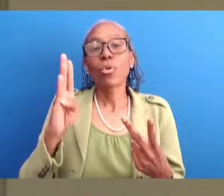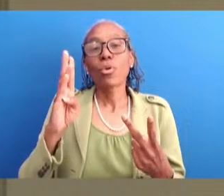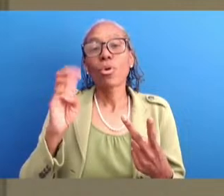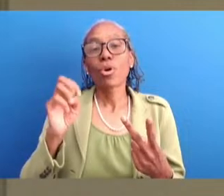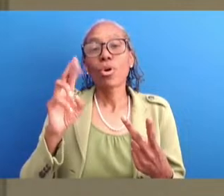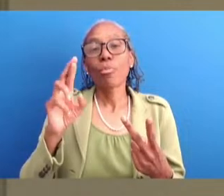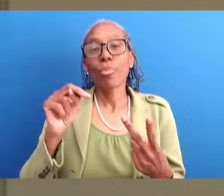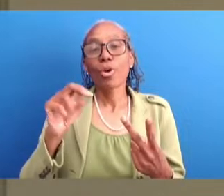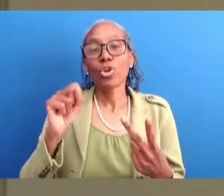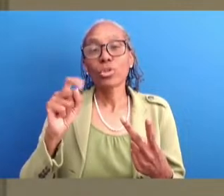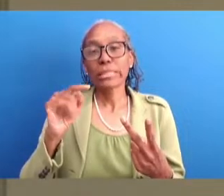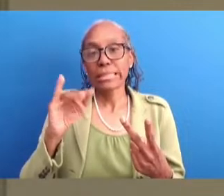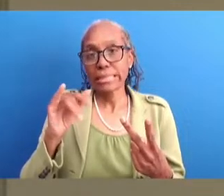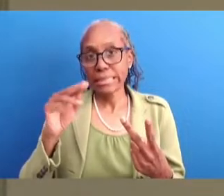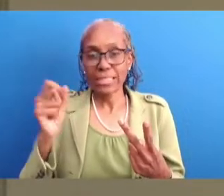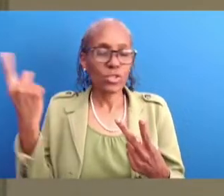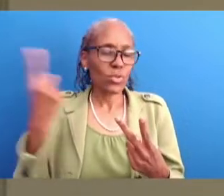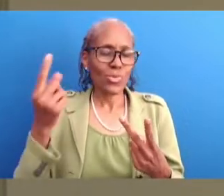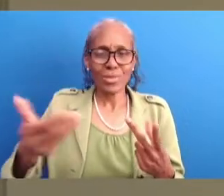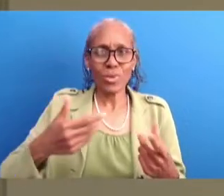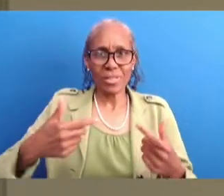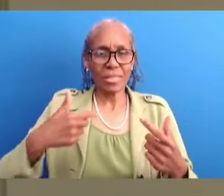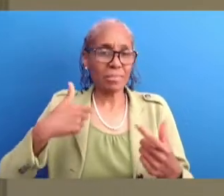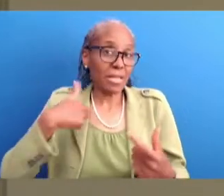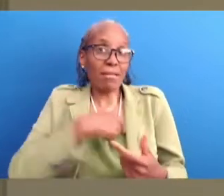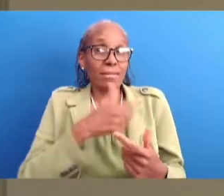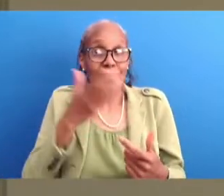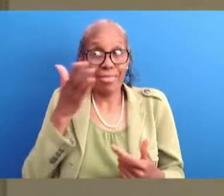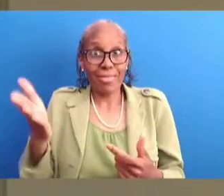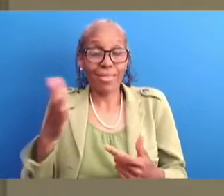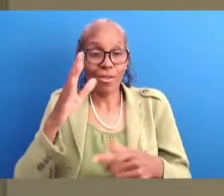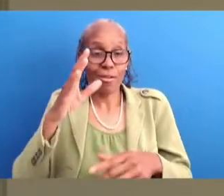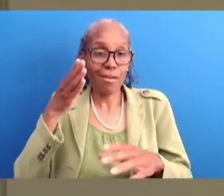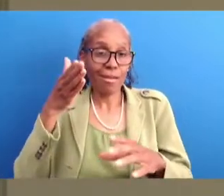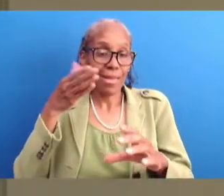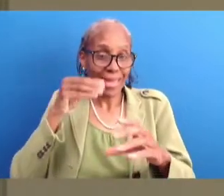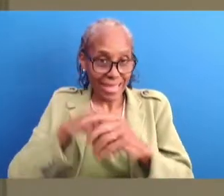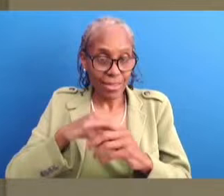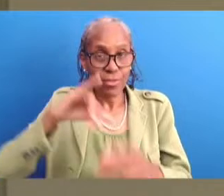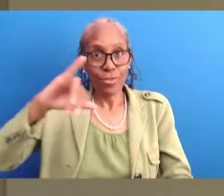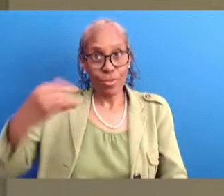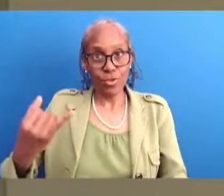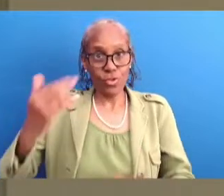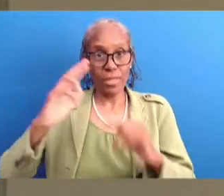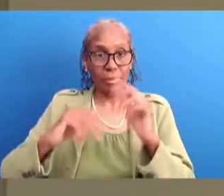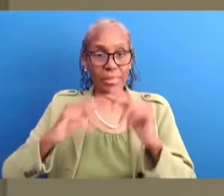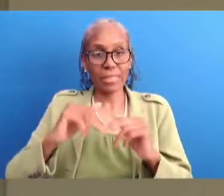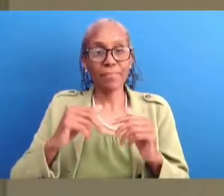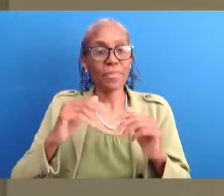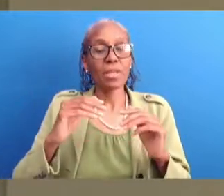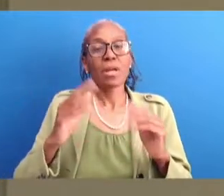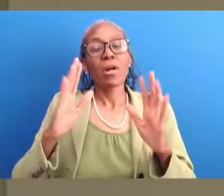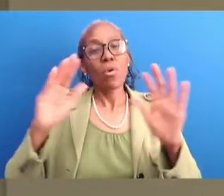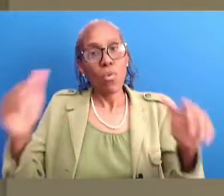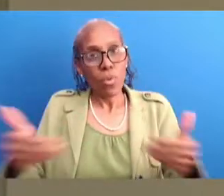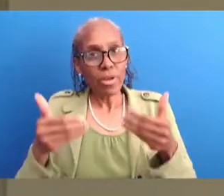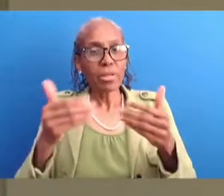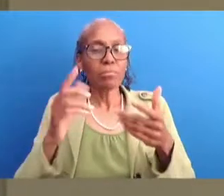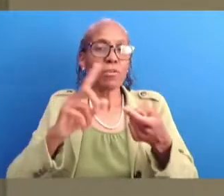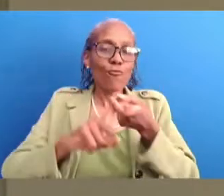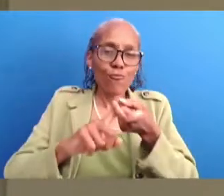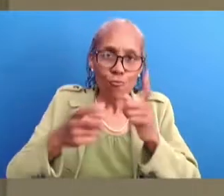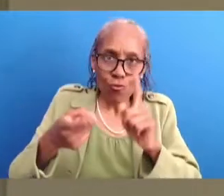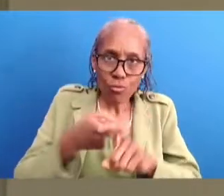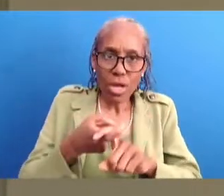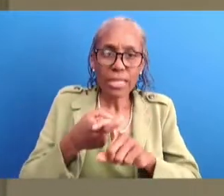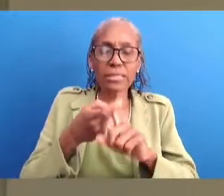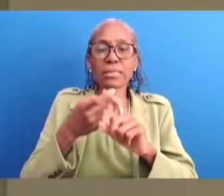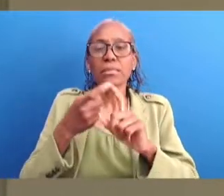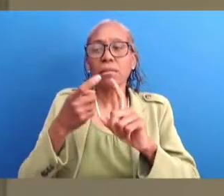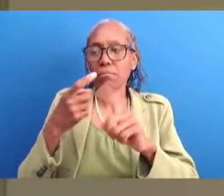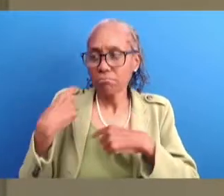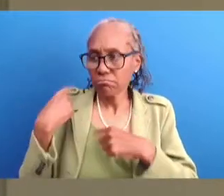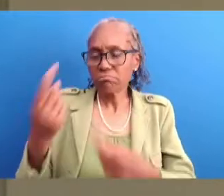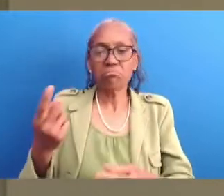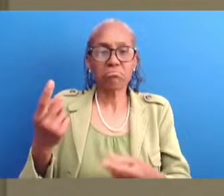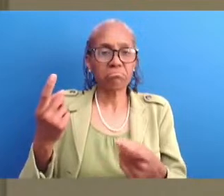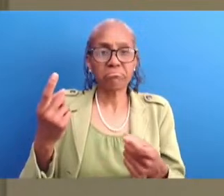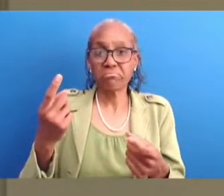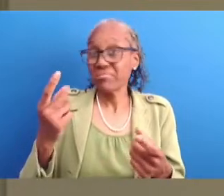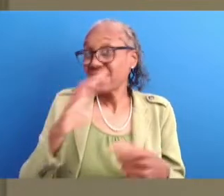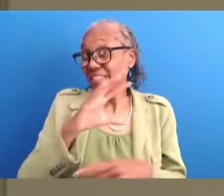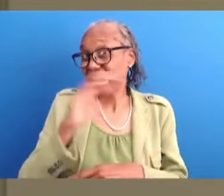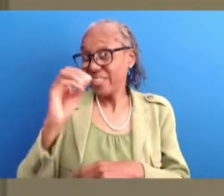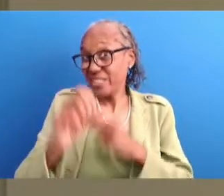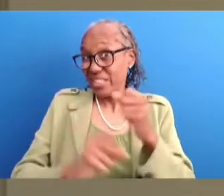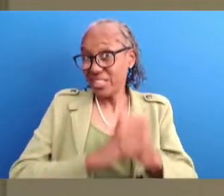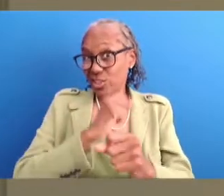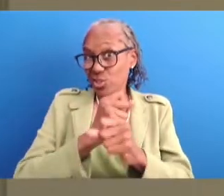IN A LONG TIME, THE BERNSTEINS,